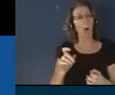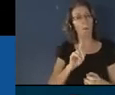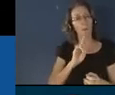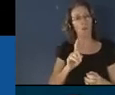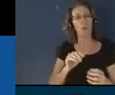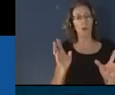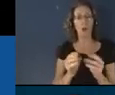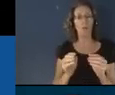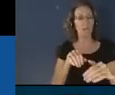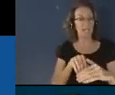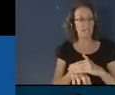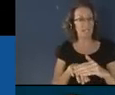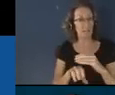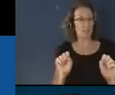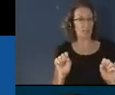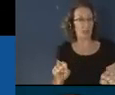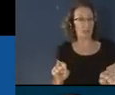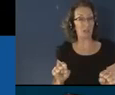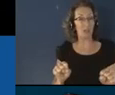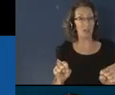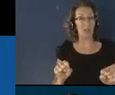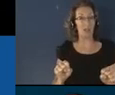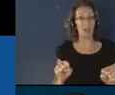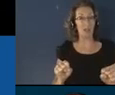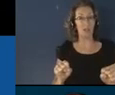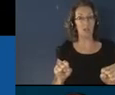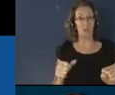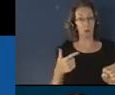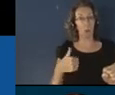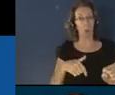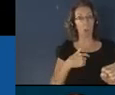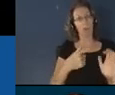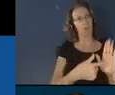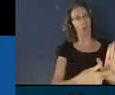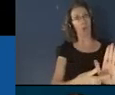accessible as possible because we are the you know we are the showcase for it so we